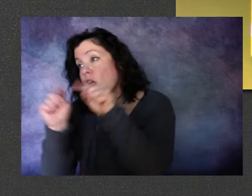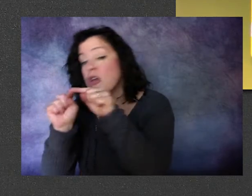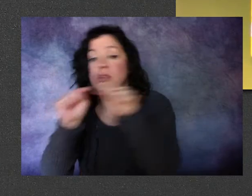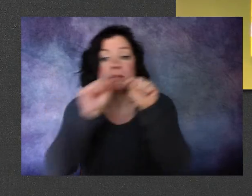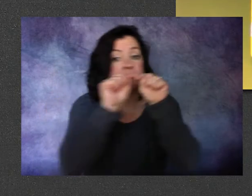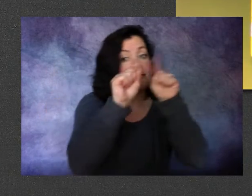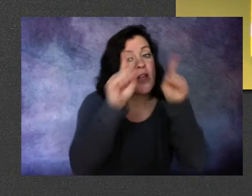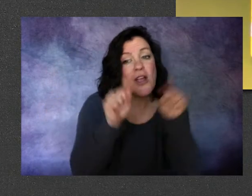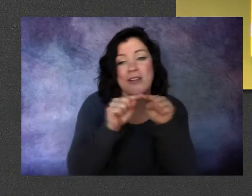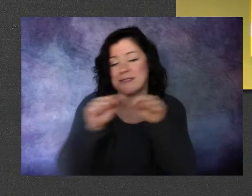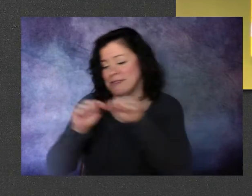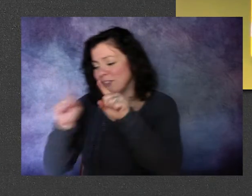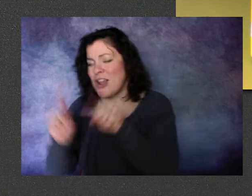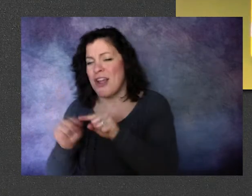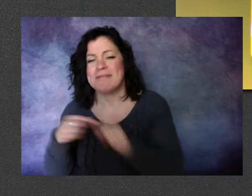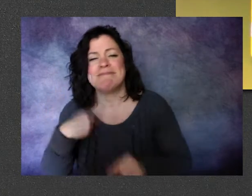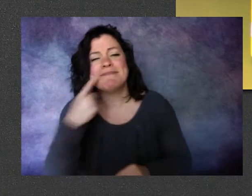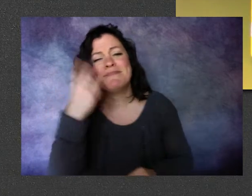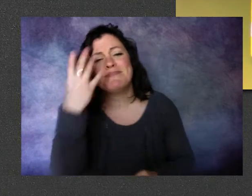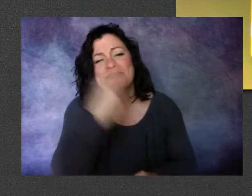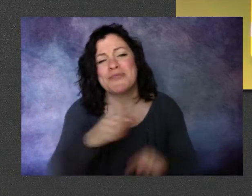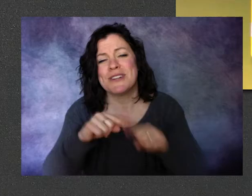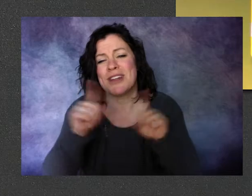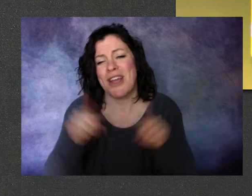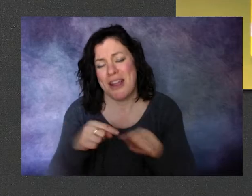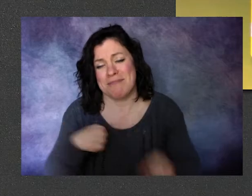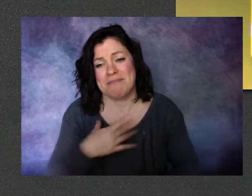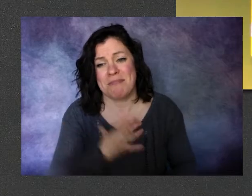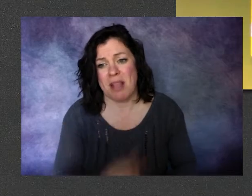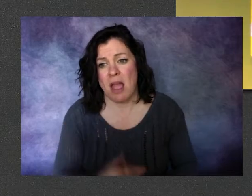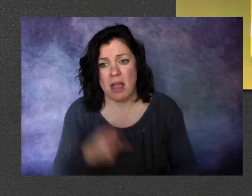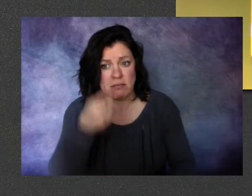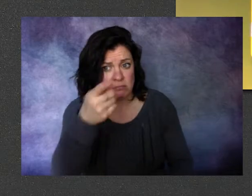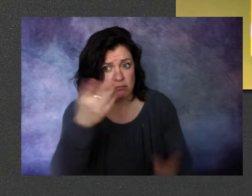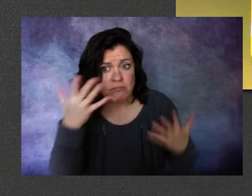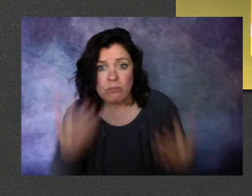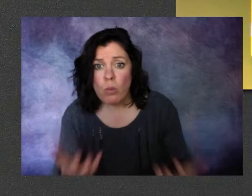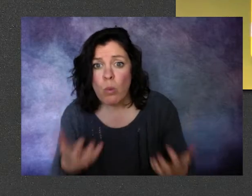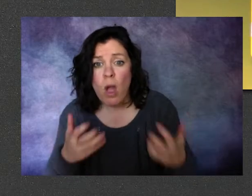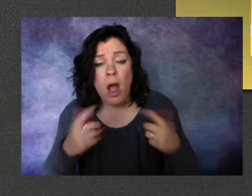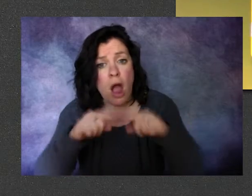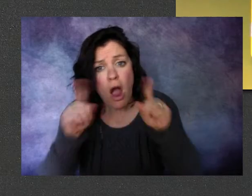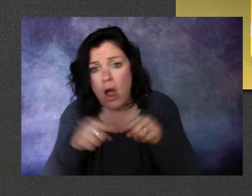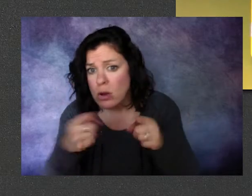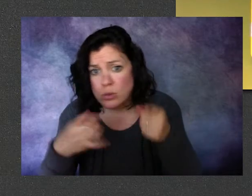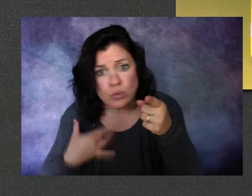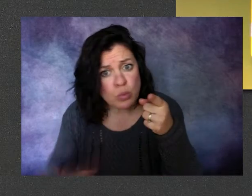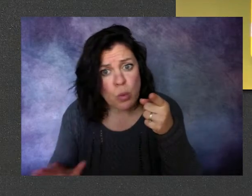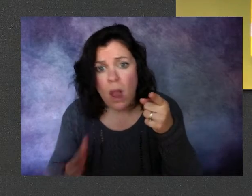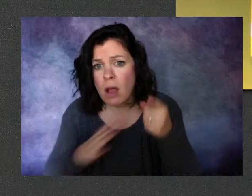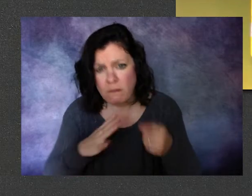Yeah, some hearts. I love hearts. You could add some hearts too or you could start with a different shape. That's all right.